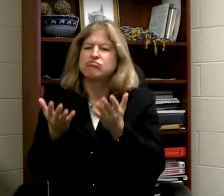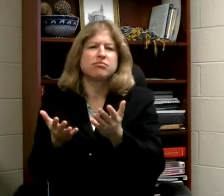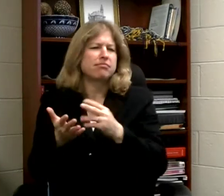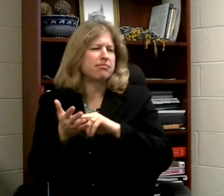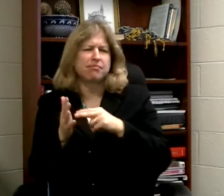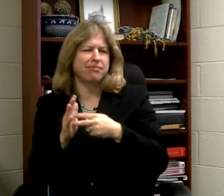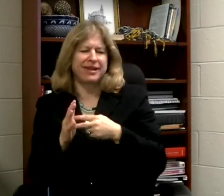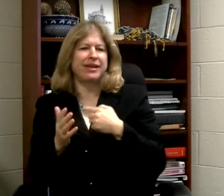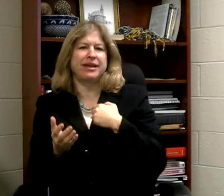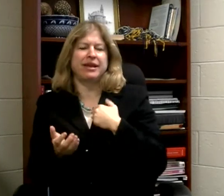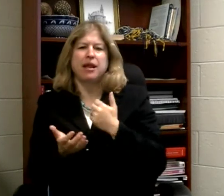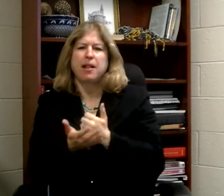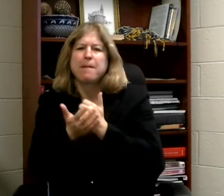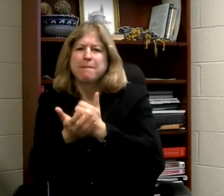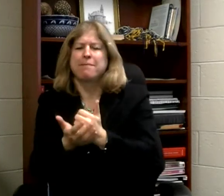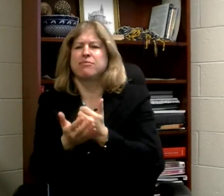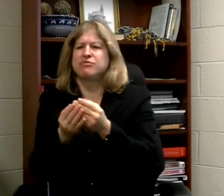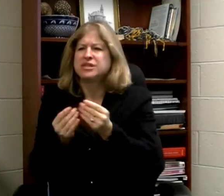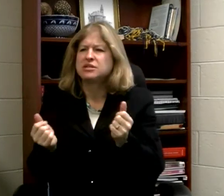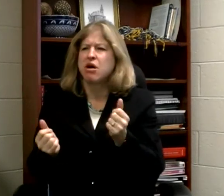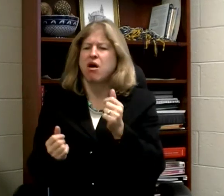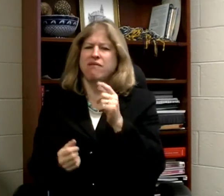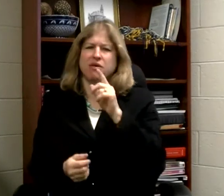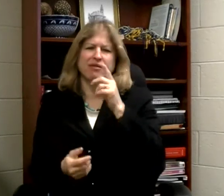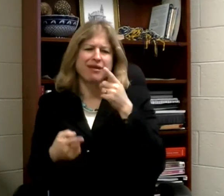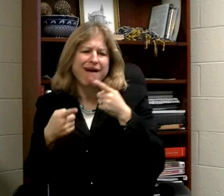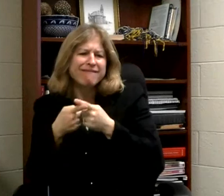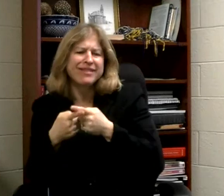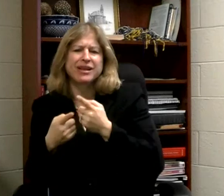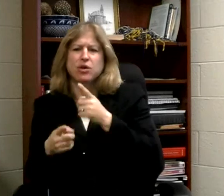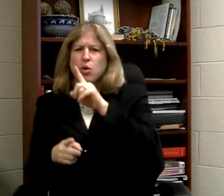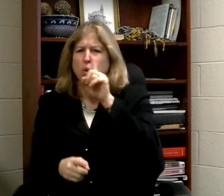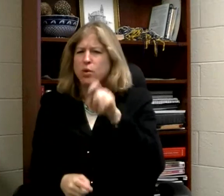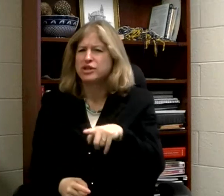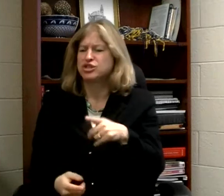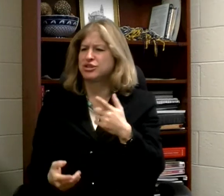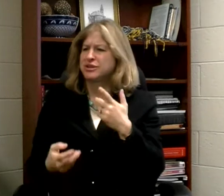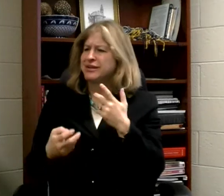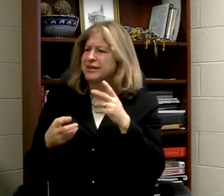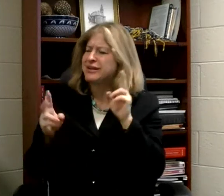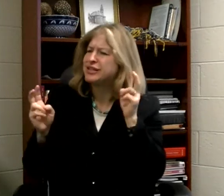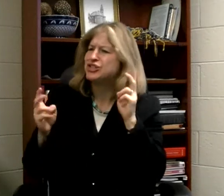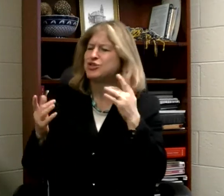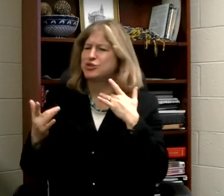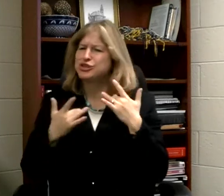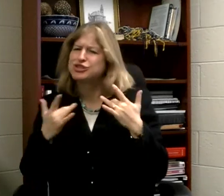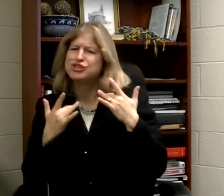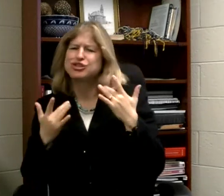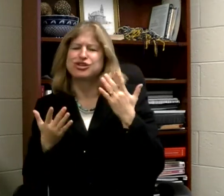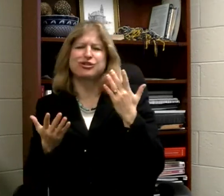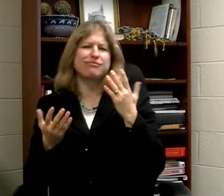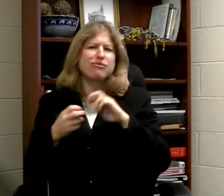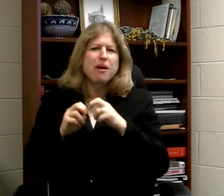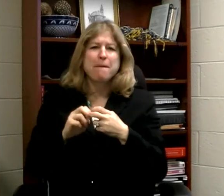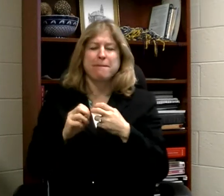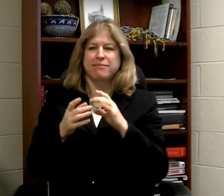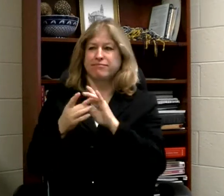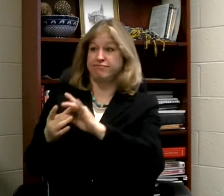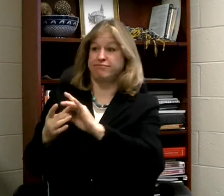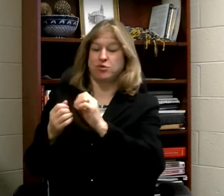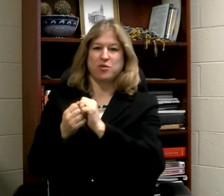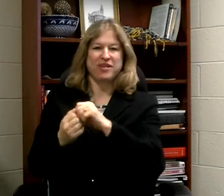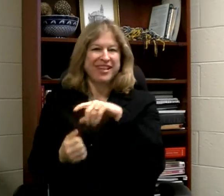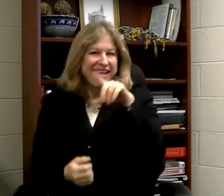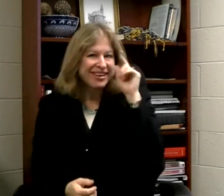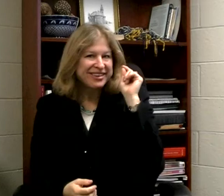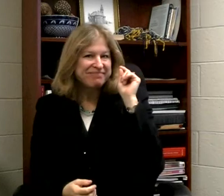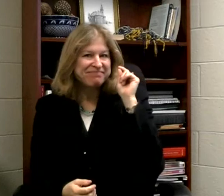In other words, I may help in resolving conflicts, questions, issues, concerns, and problems related to Gallaudet.